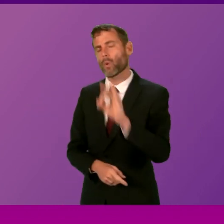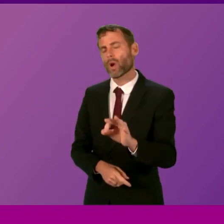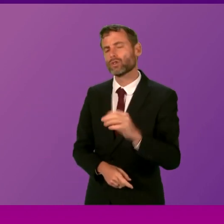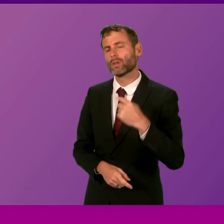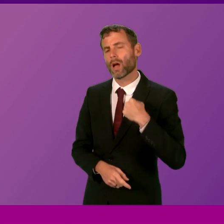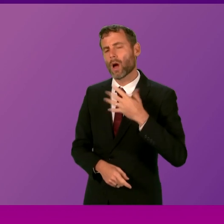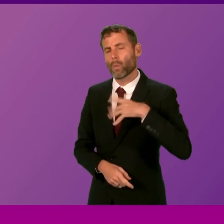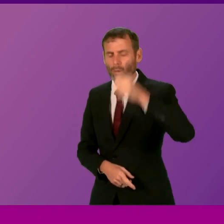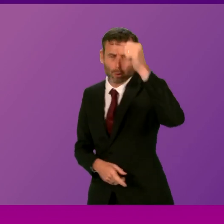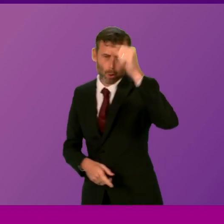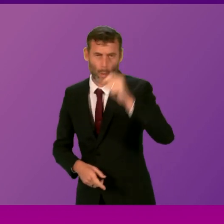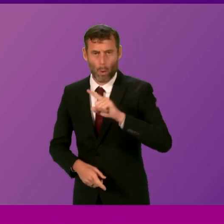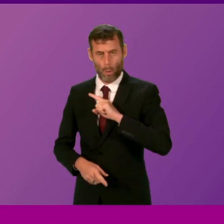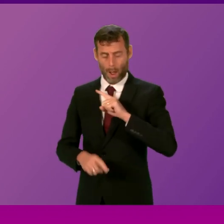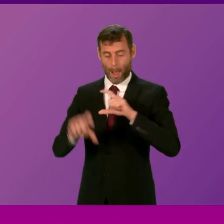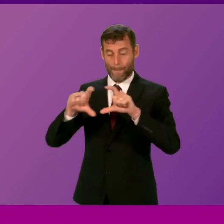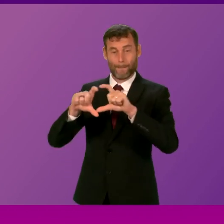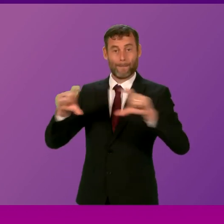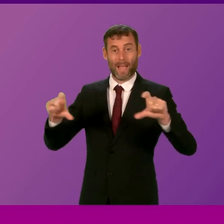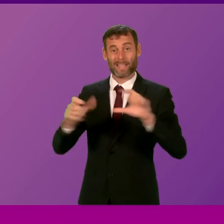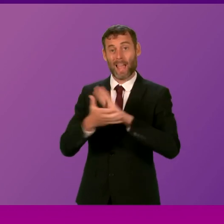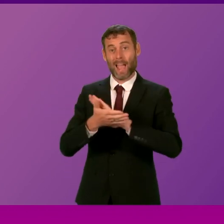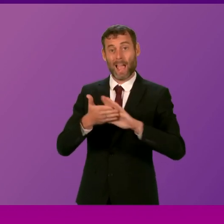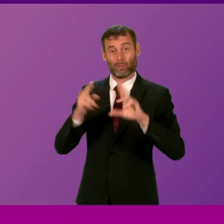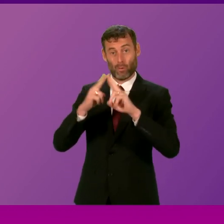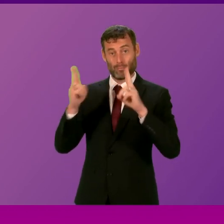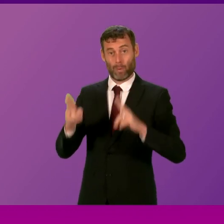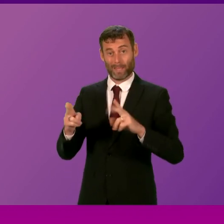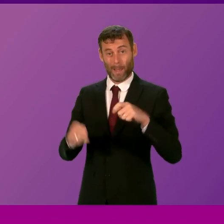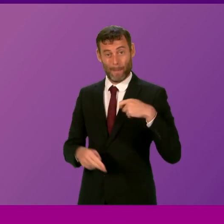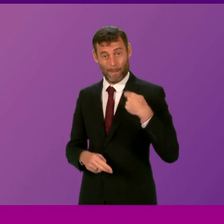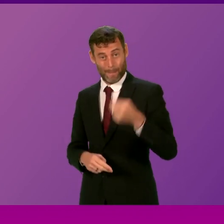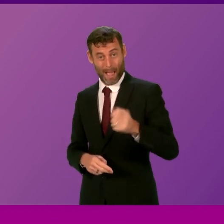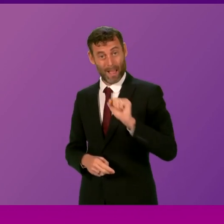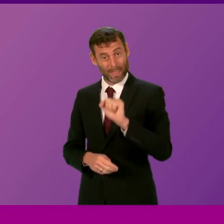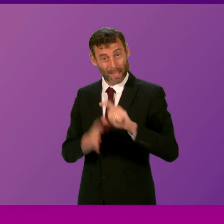a band H property pays so much less, as a proportion of the value of their property,